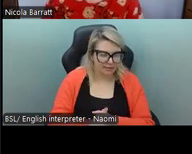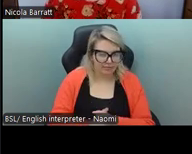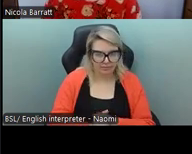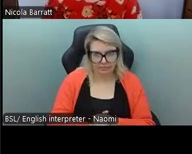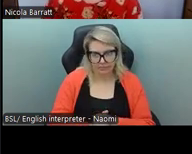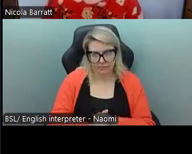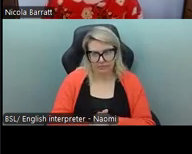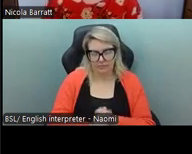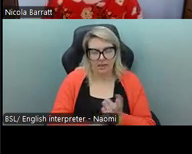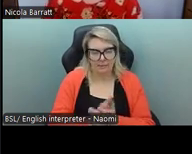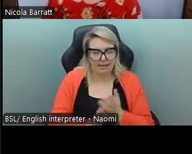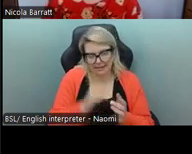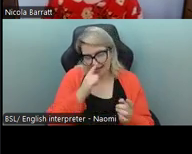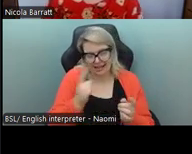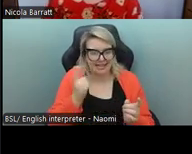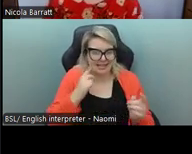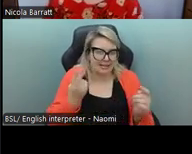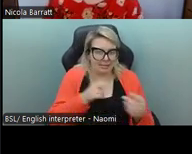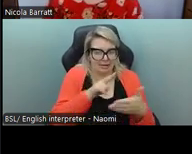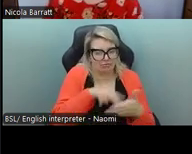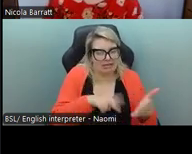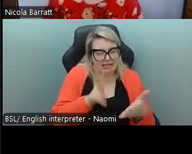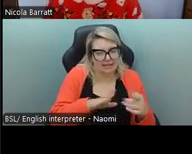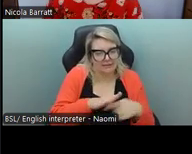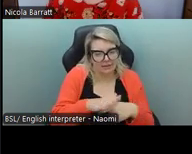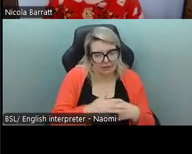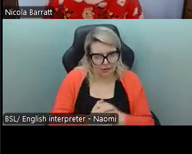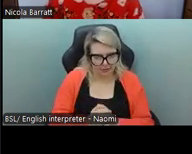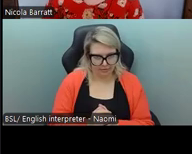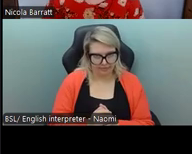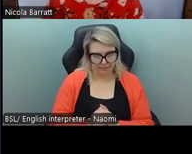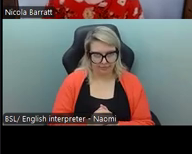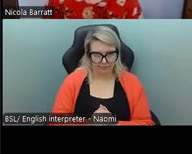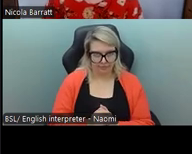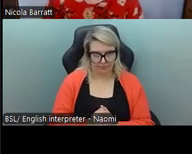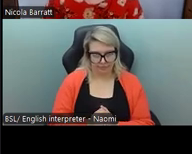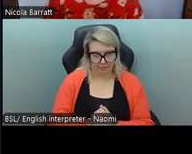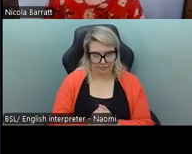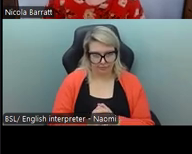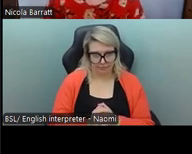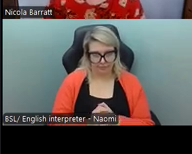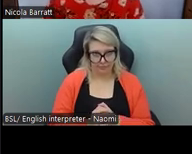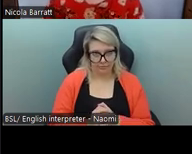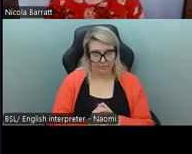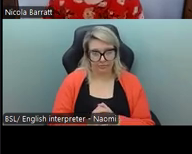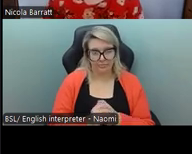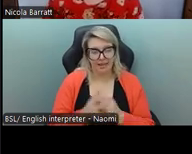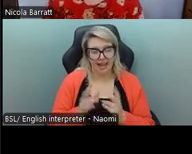It means you'll be able to come back to the post in the future. The sister of saves are shares.